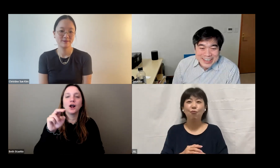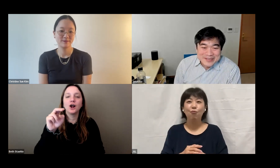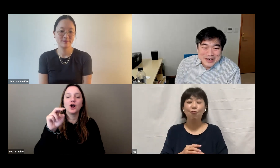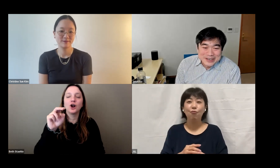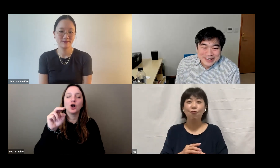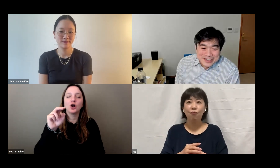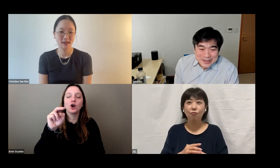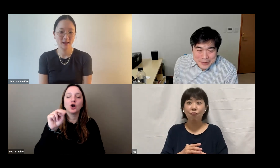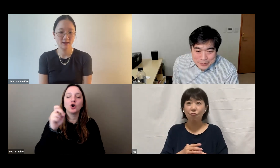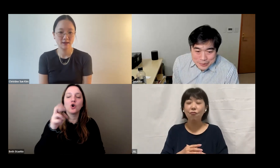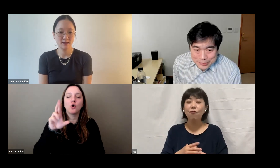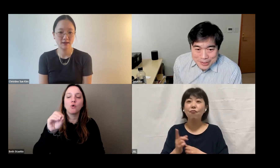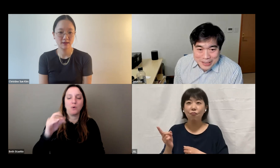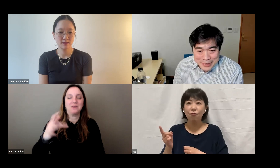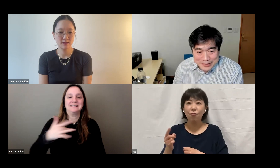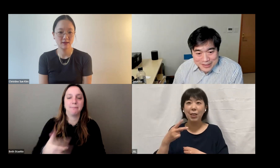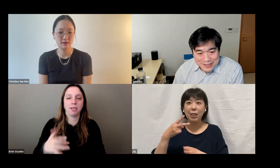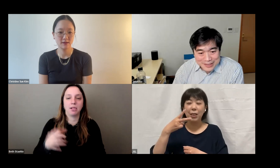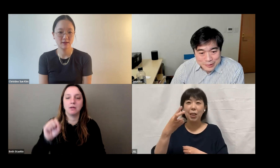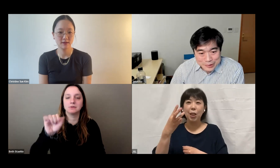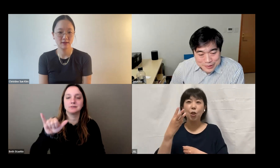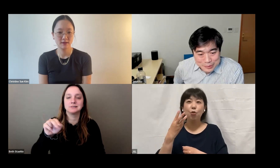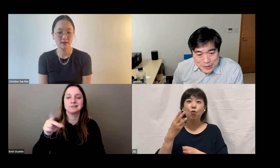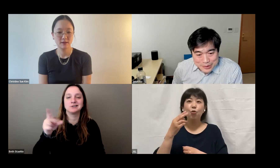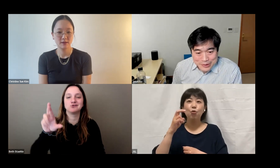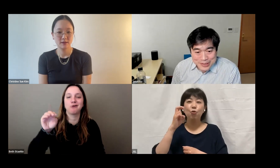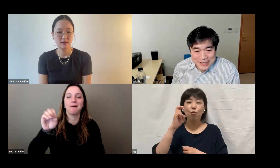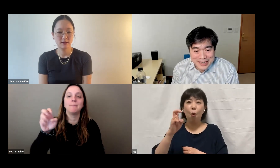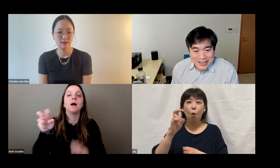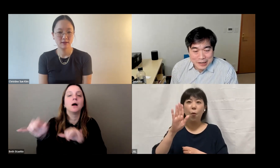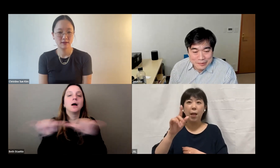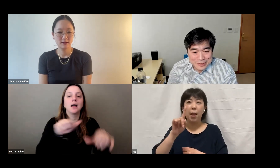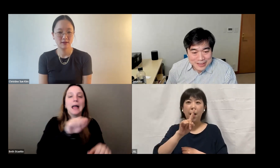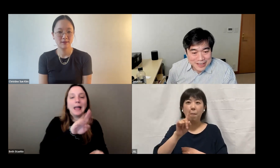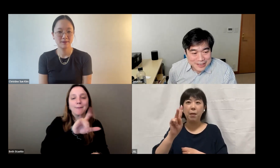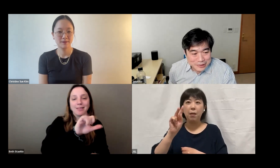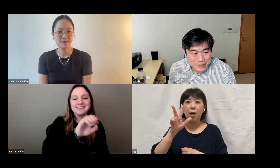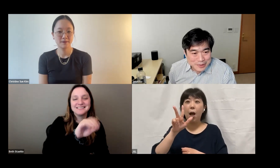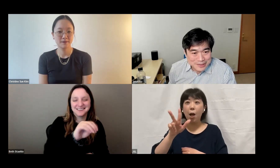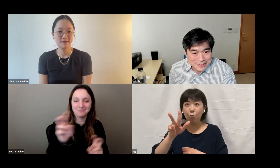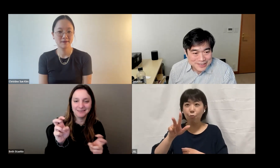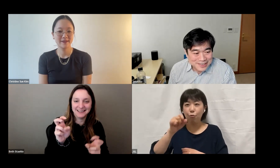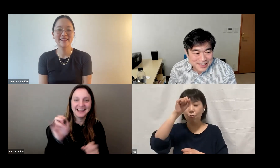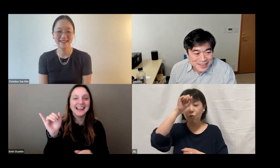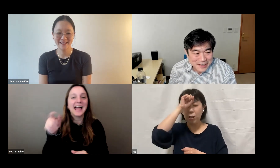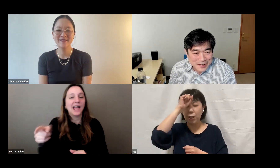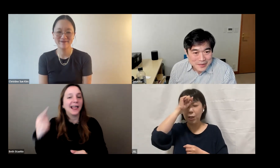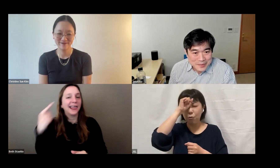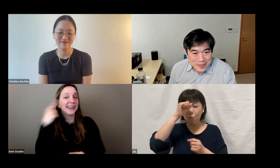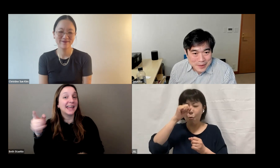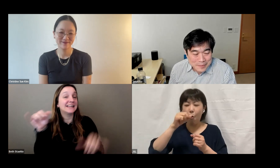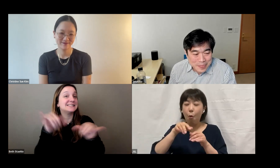about people who think about the sort of superiority of neurotypicals,